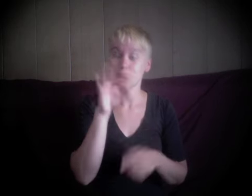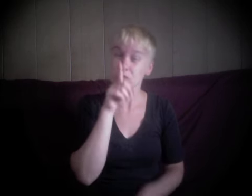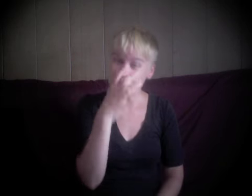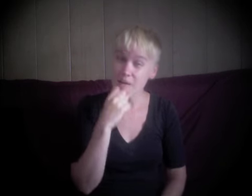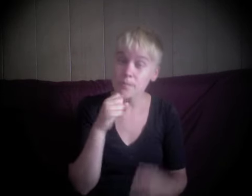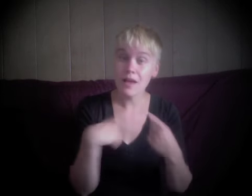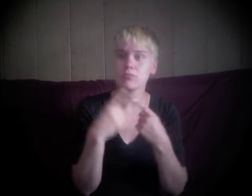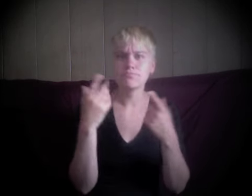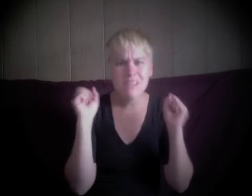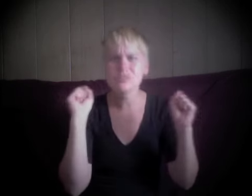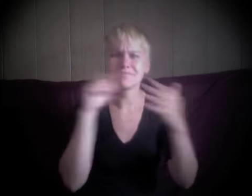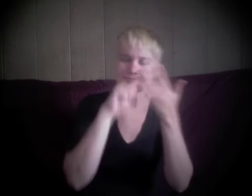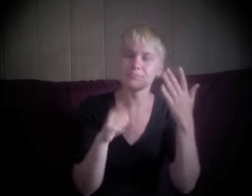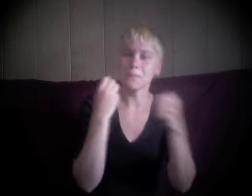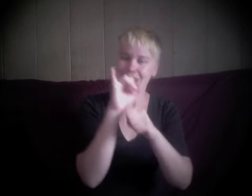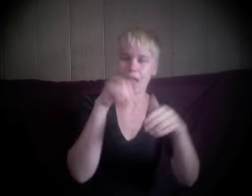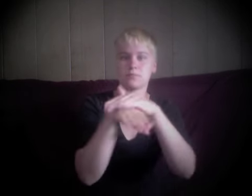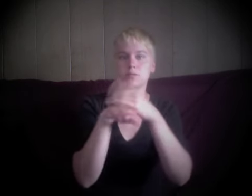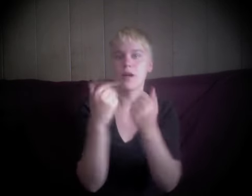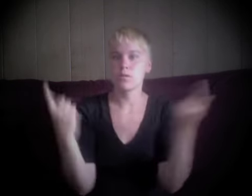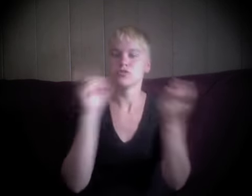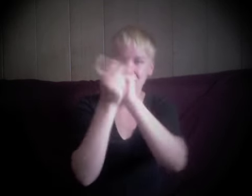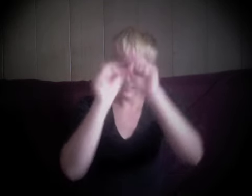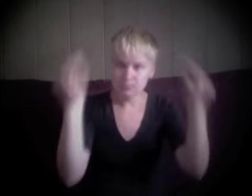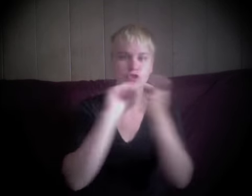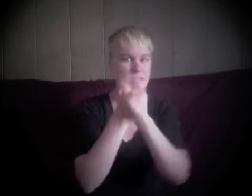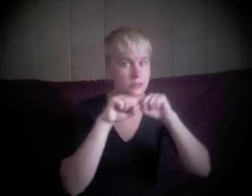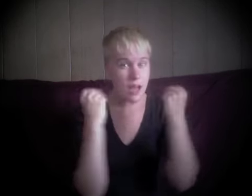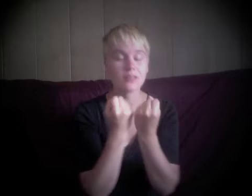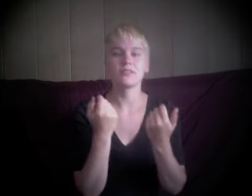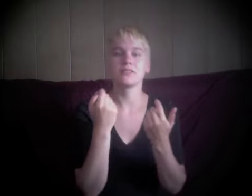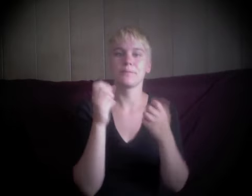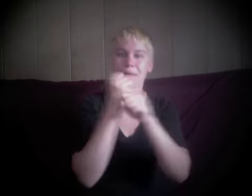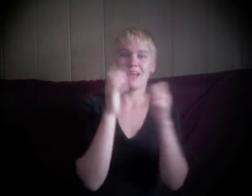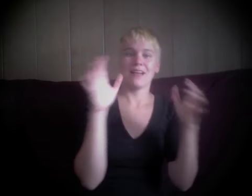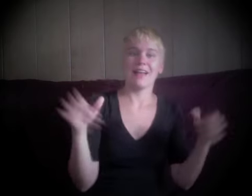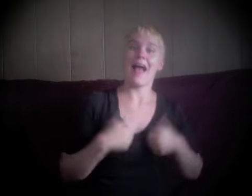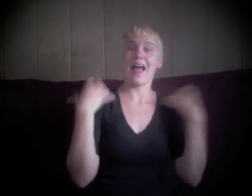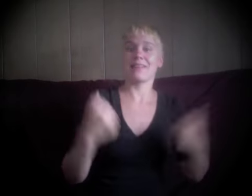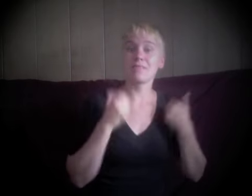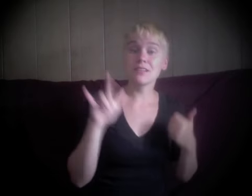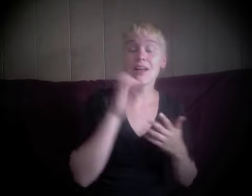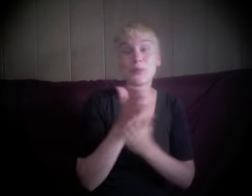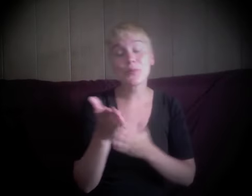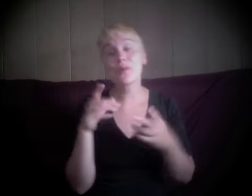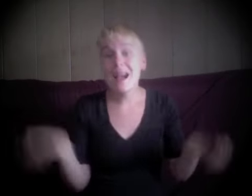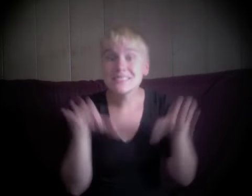So, if you truly cared about health... make changes in the system, in our society, and make healthy lifestyles